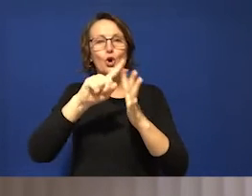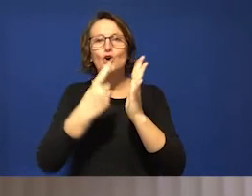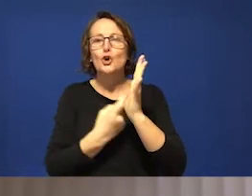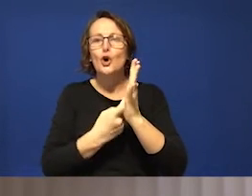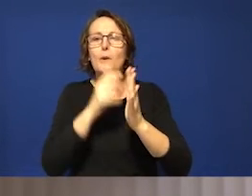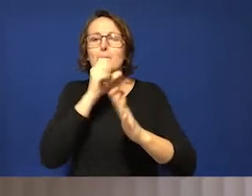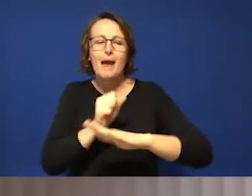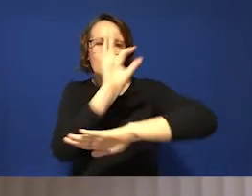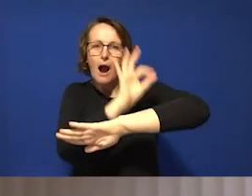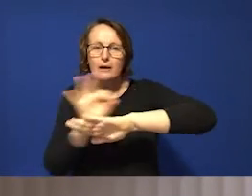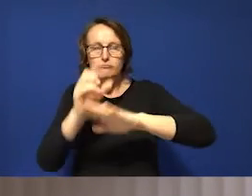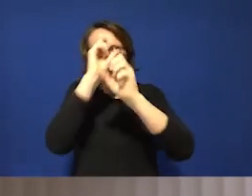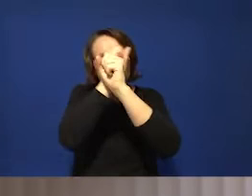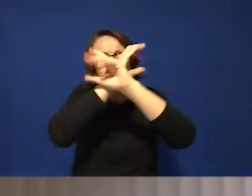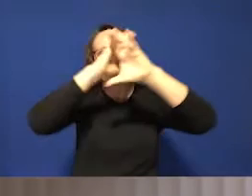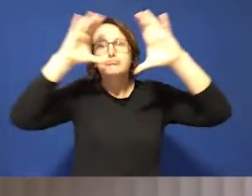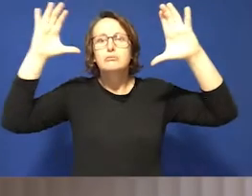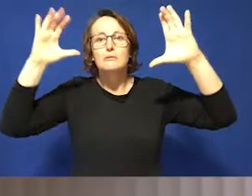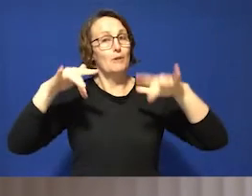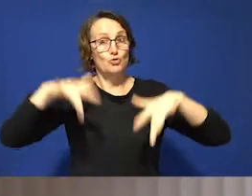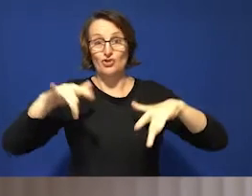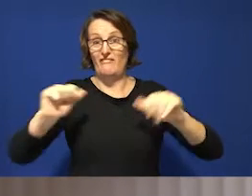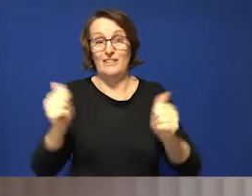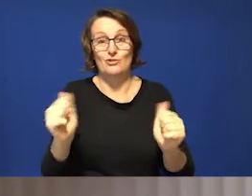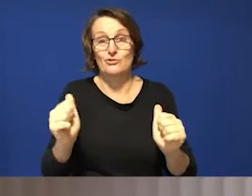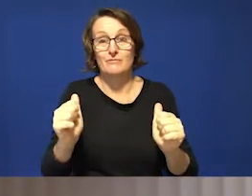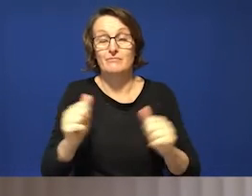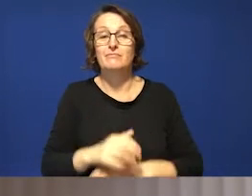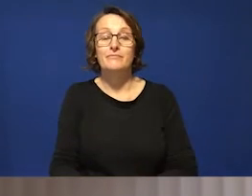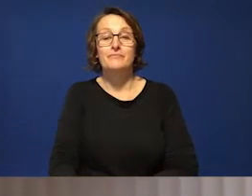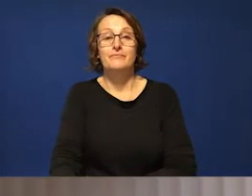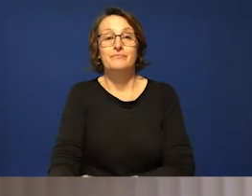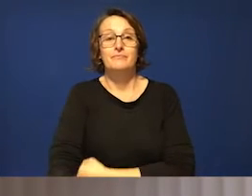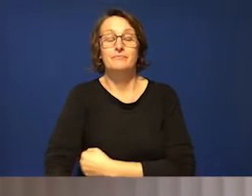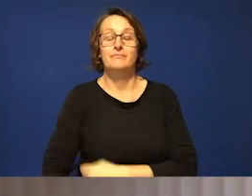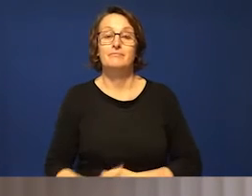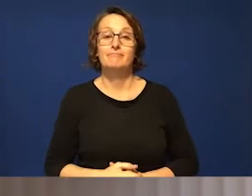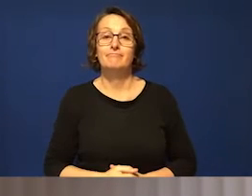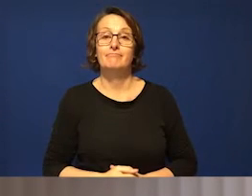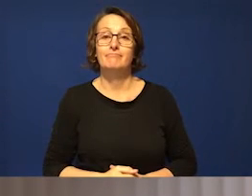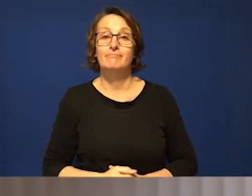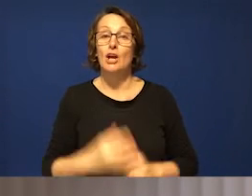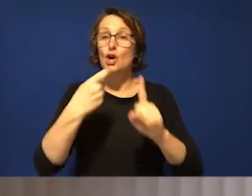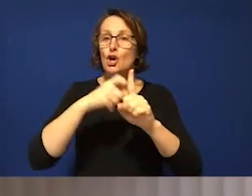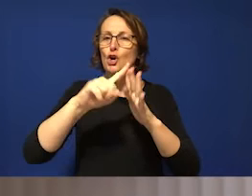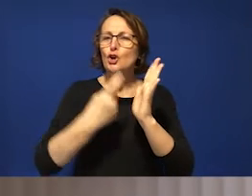The second thing is that even that vision didn't ever consider that members of parliament